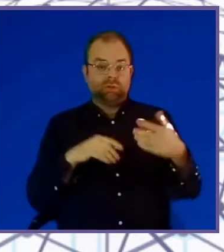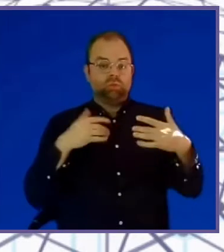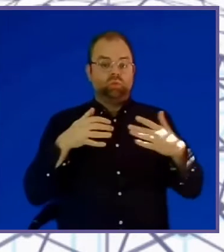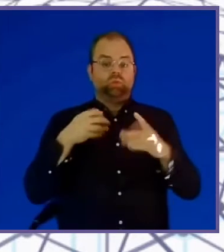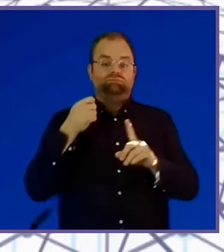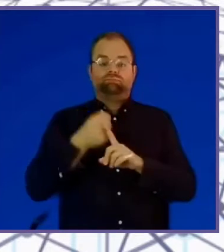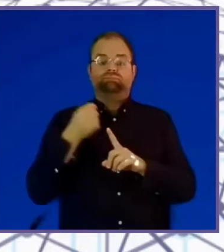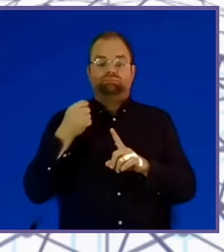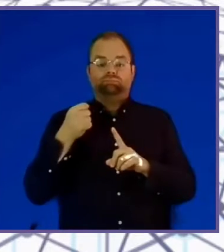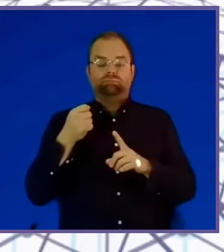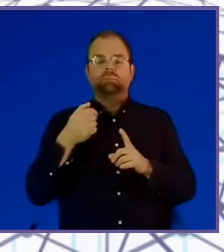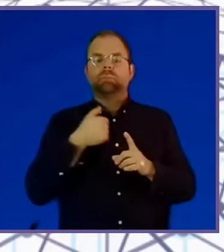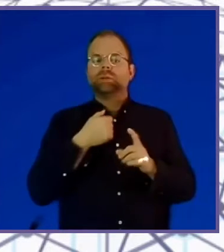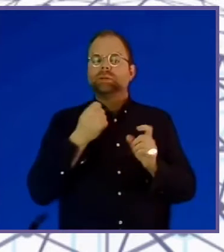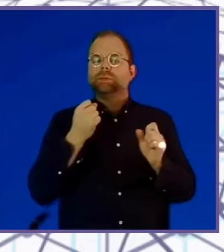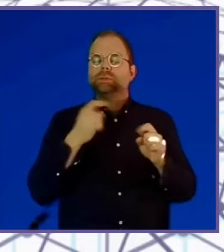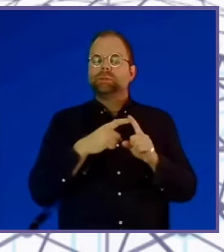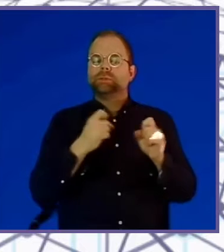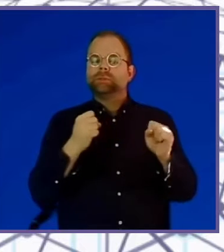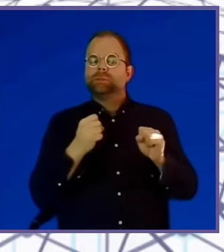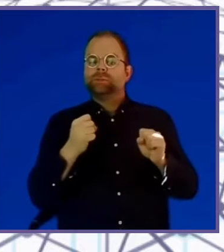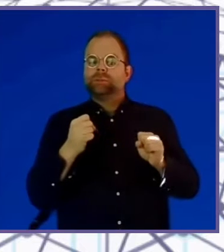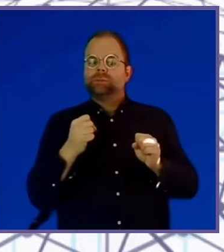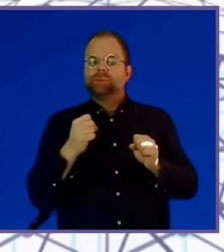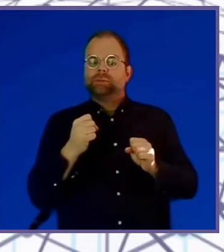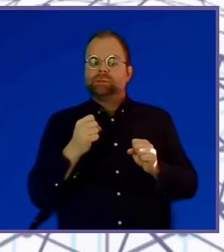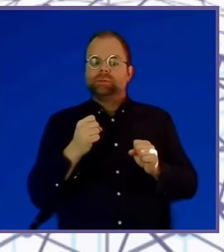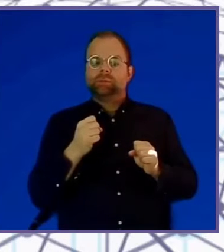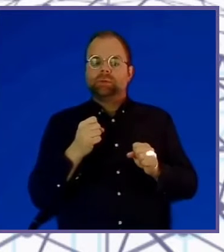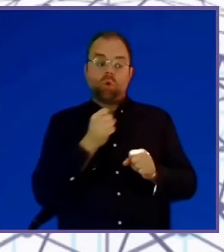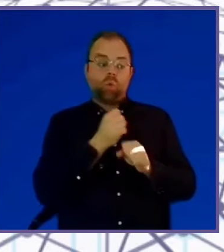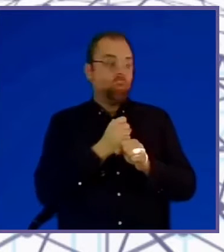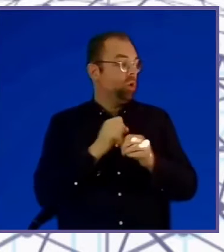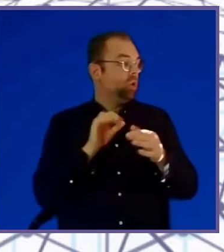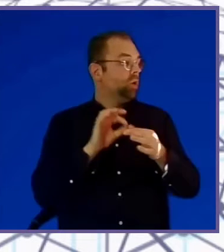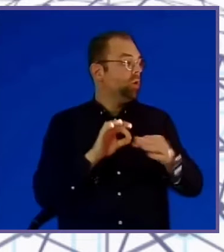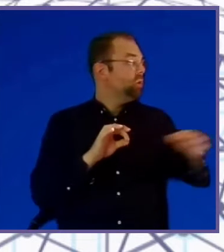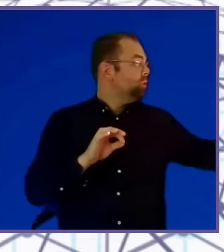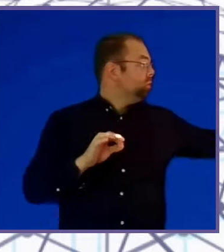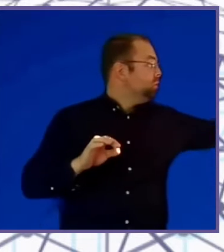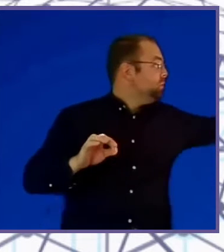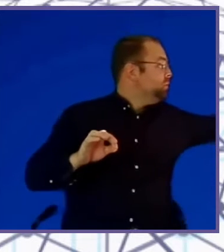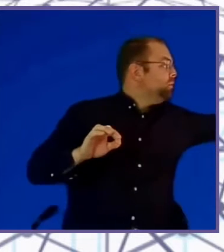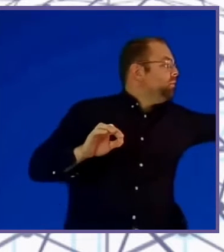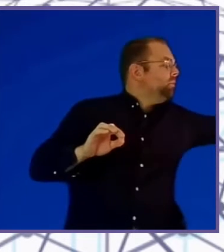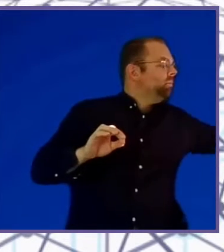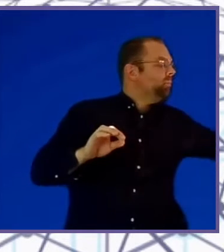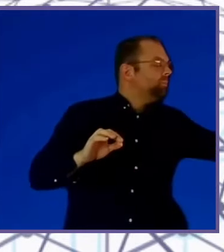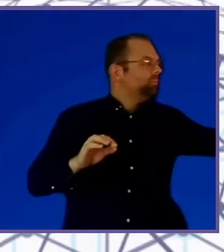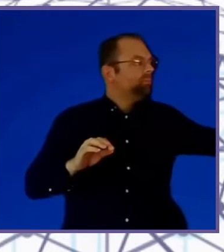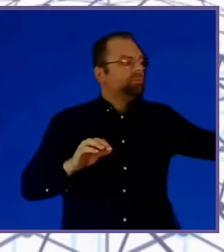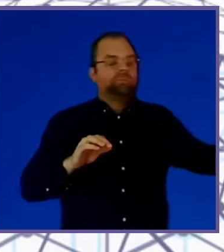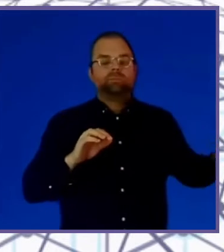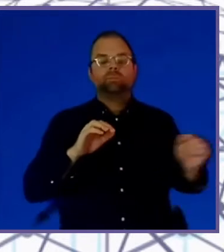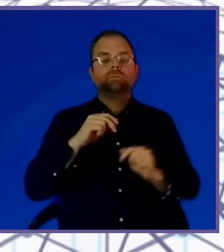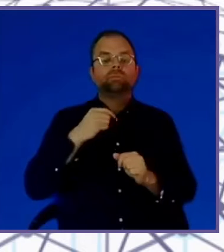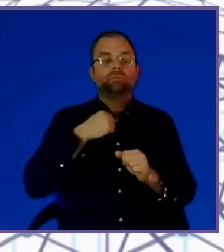when people hear deaf blind, they think it means completely deaf and completely